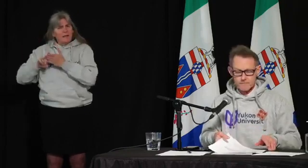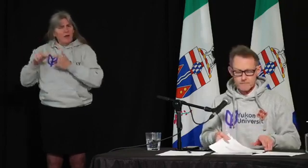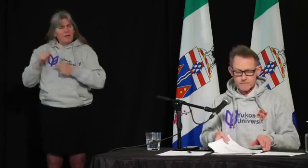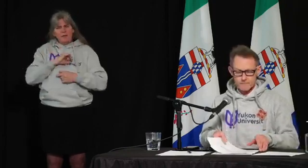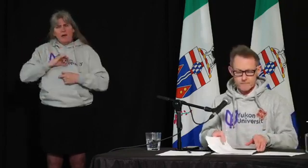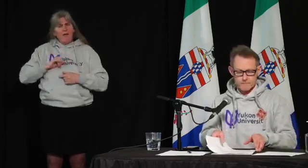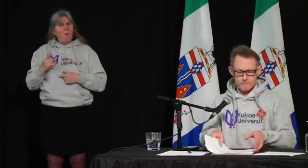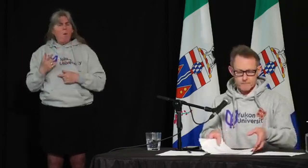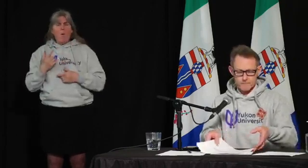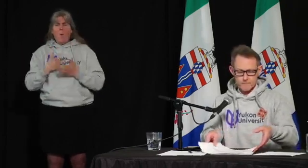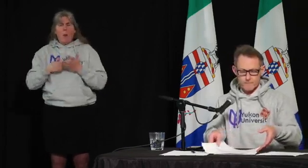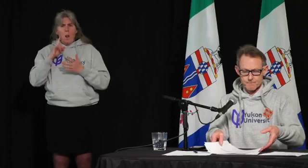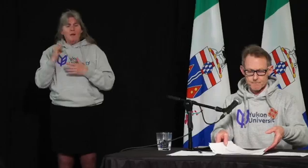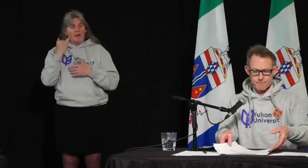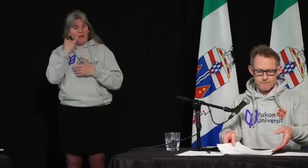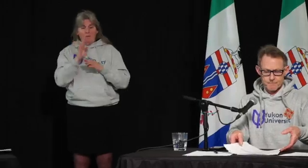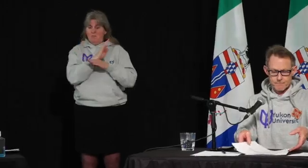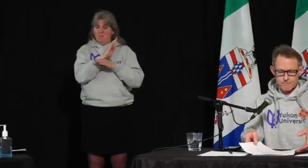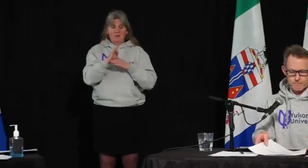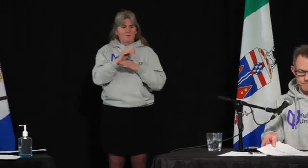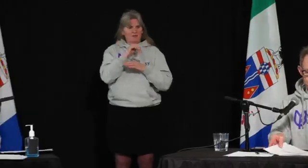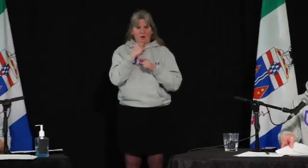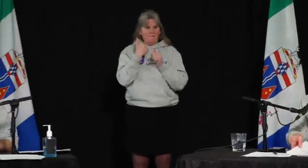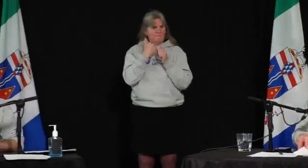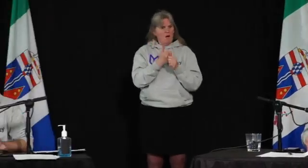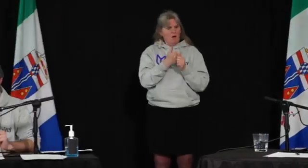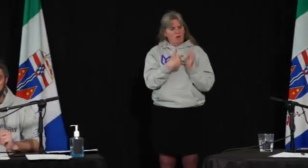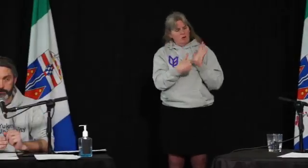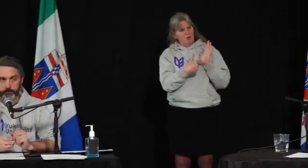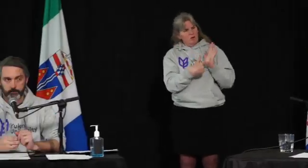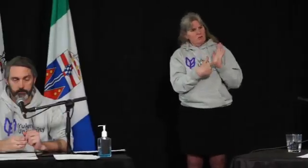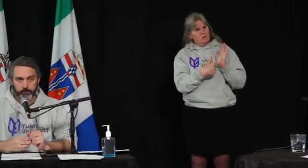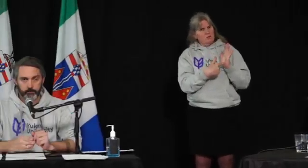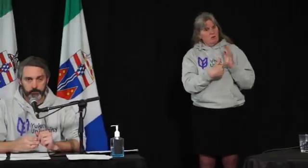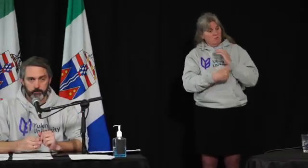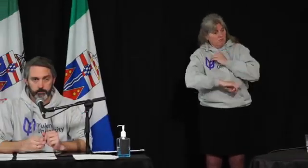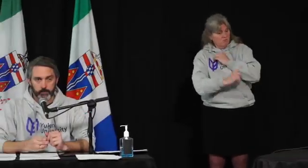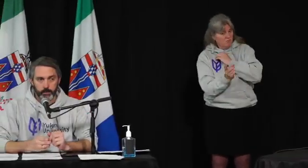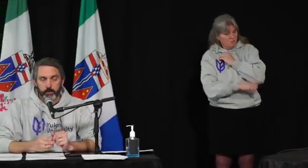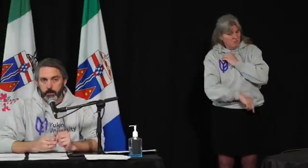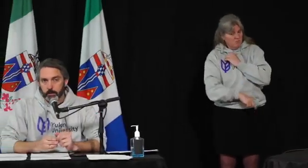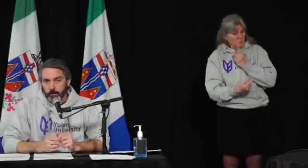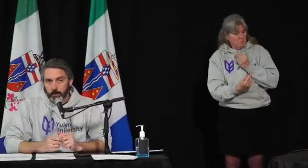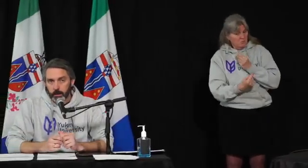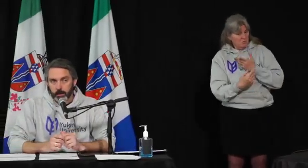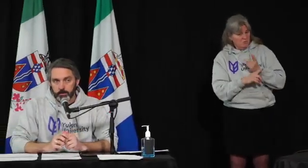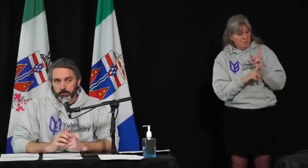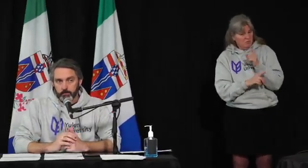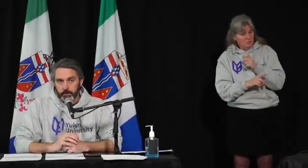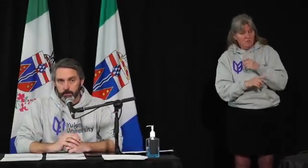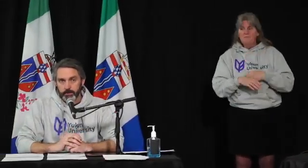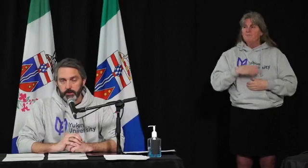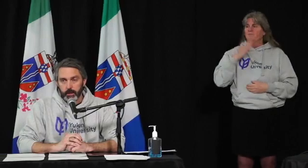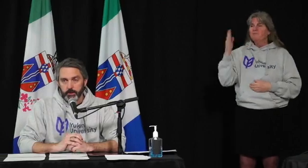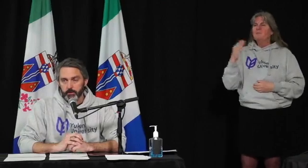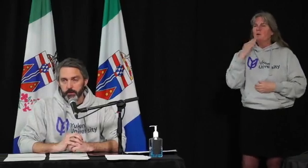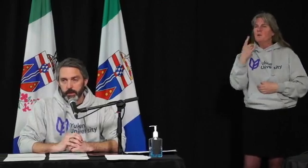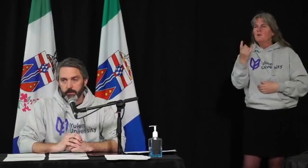And also, I guess what sort of consequences do businesses face if they are not up to snuff?